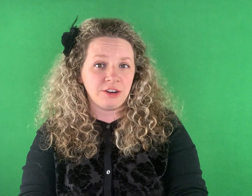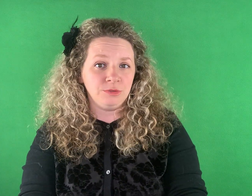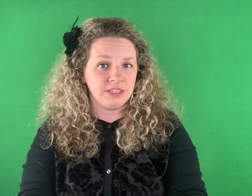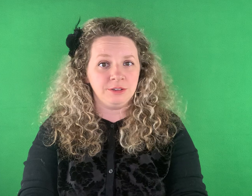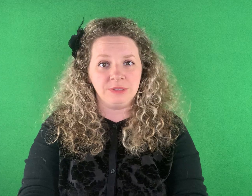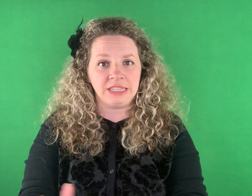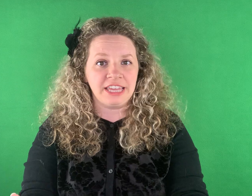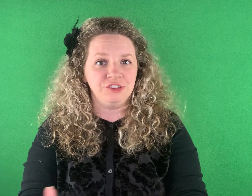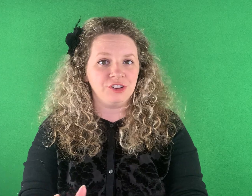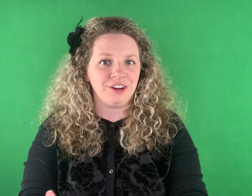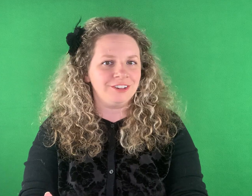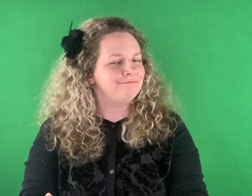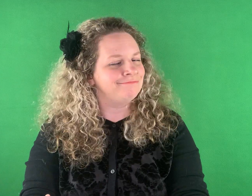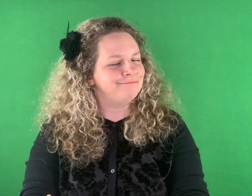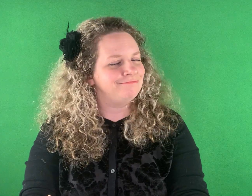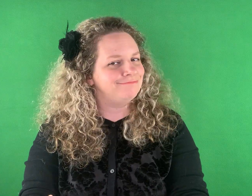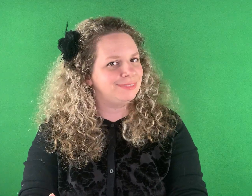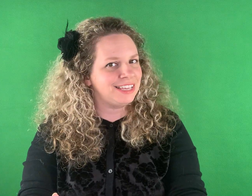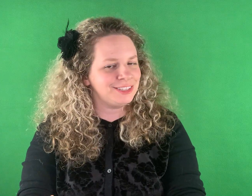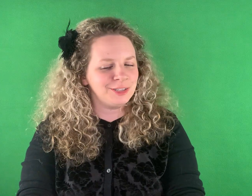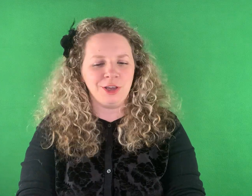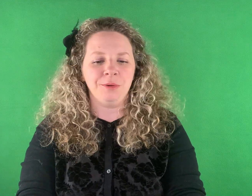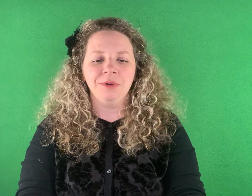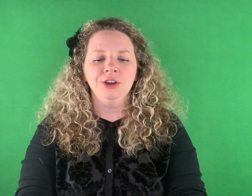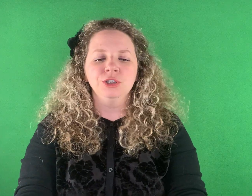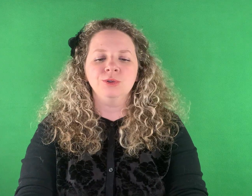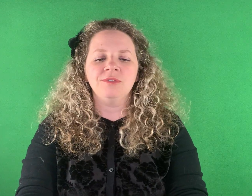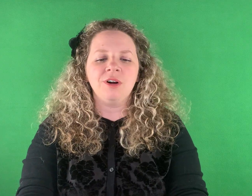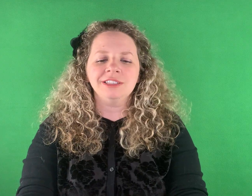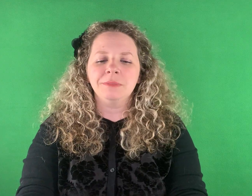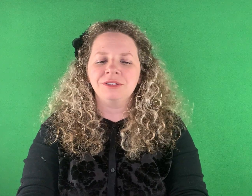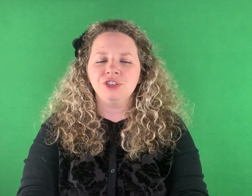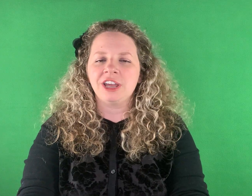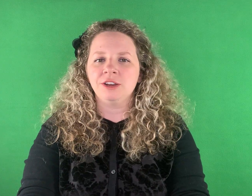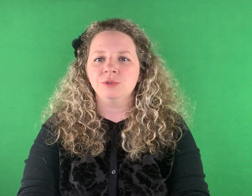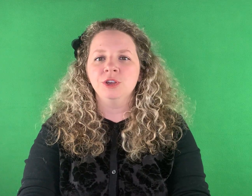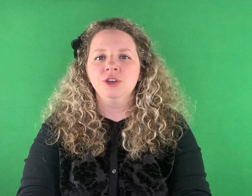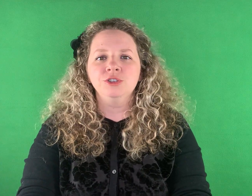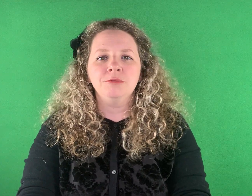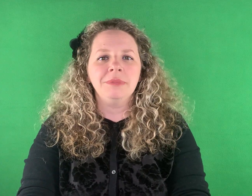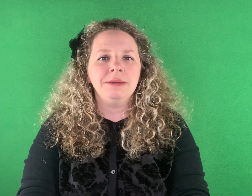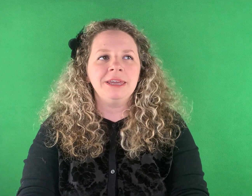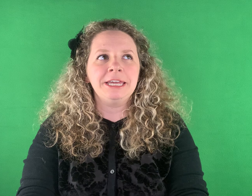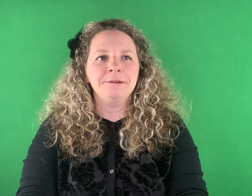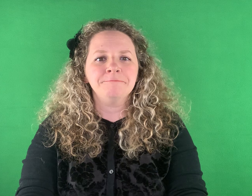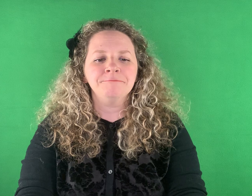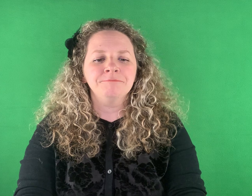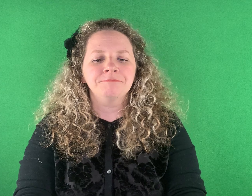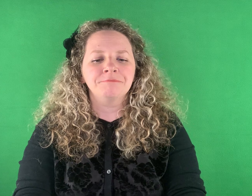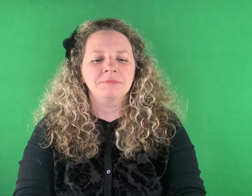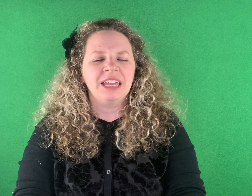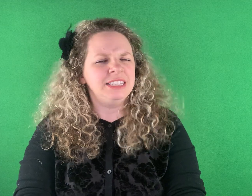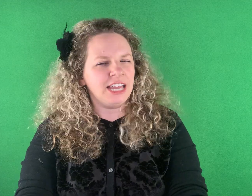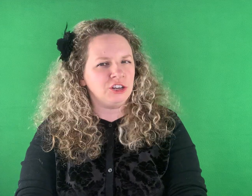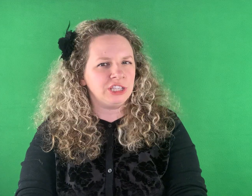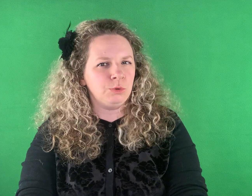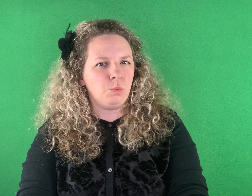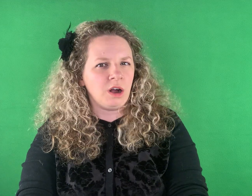that it was light and dark? I’m guessing no. So, “I walked among the shadows.” So maybe, has he actually walked?